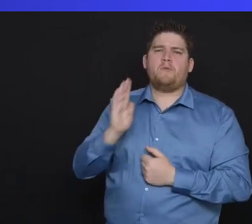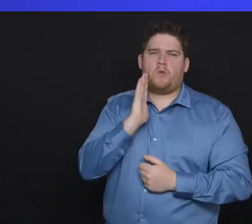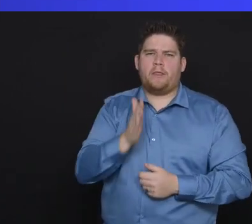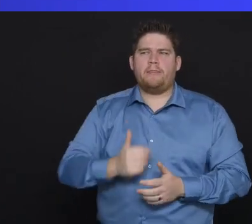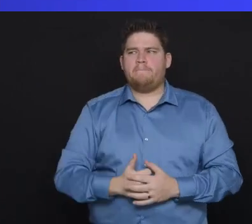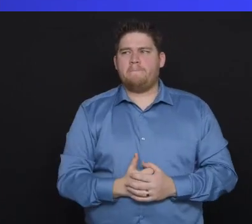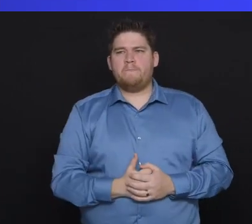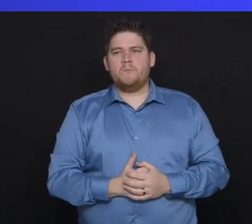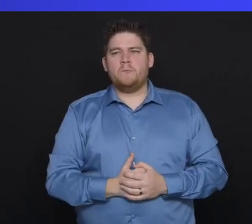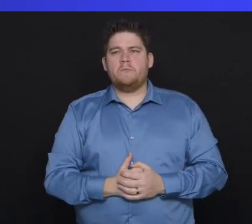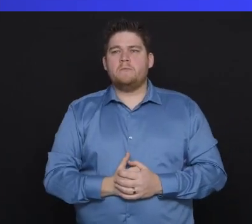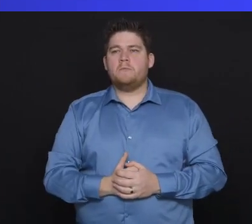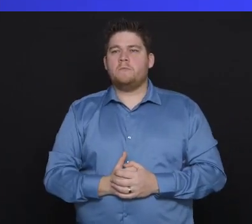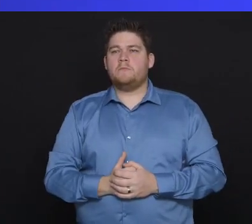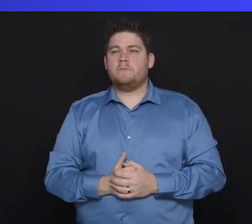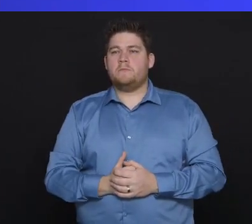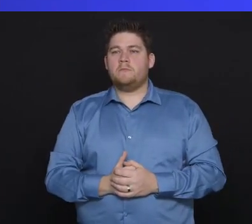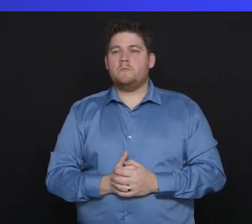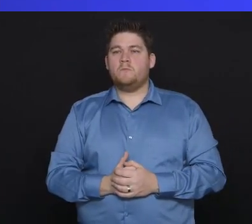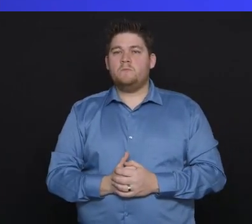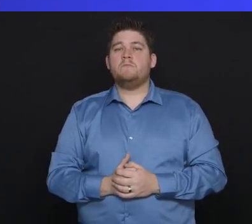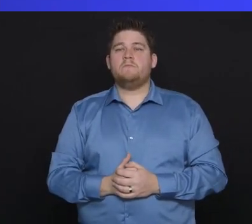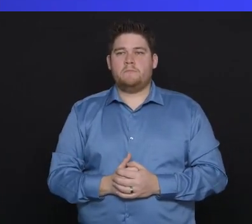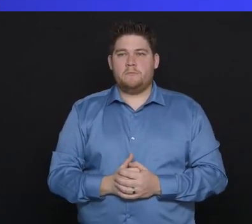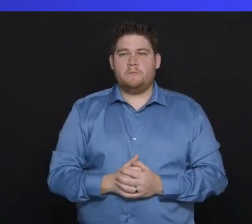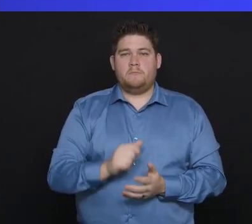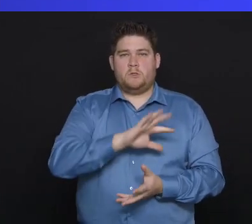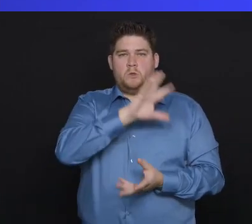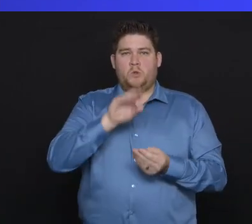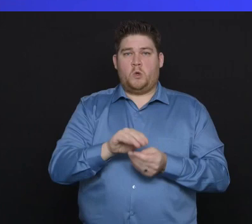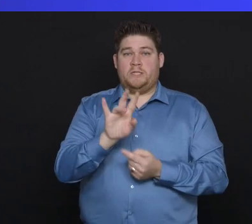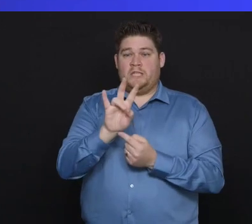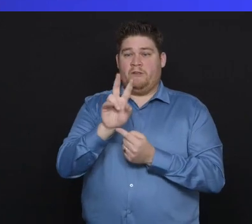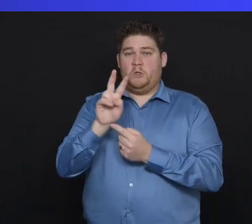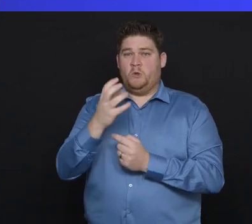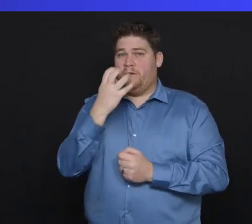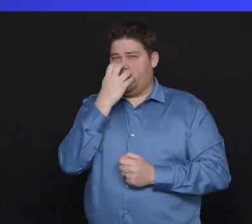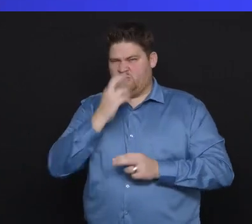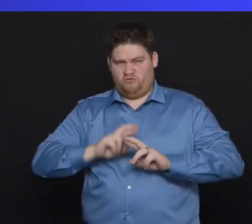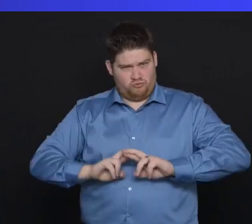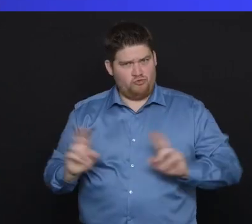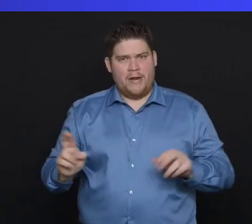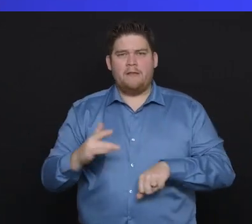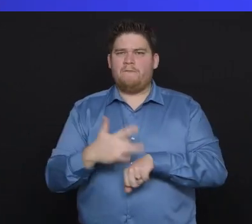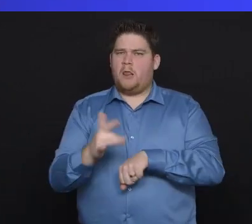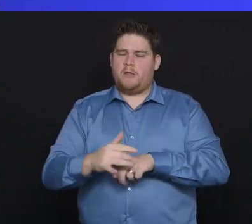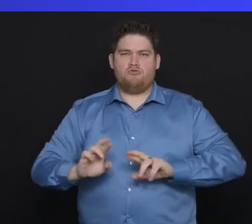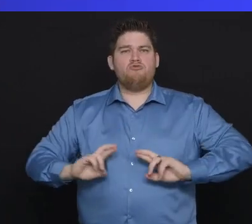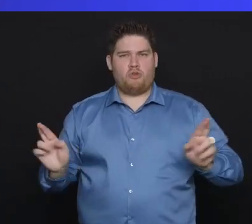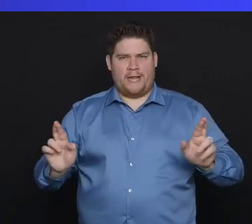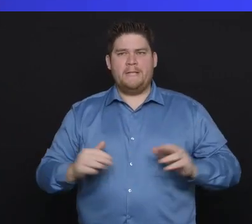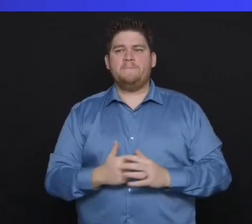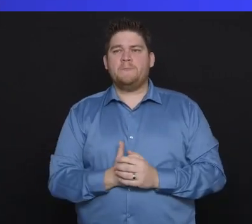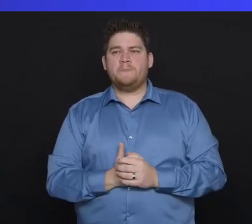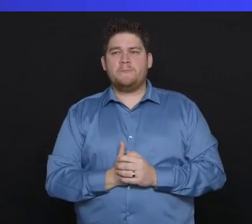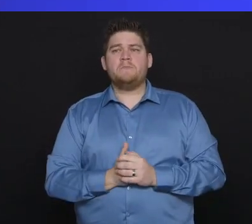them on hand. We are planning in every single health authority to make sure that